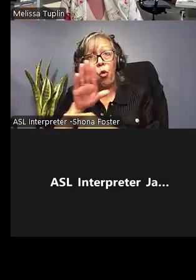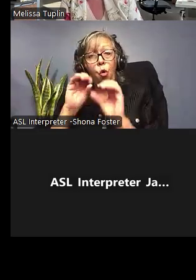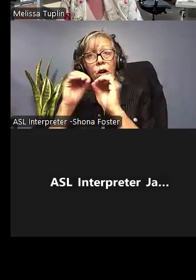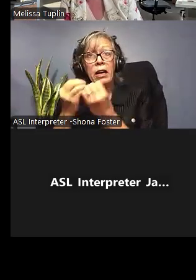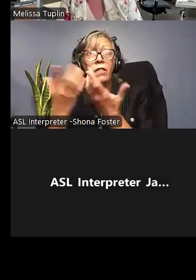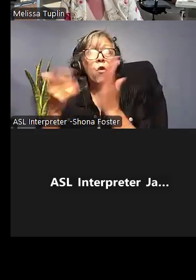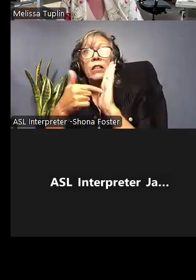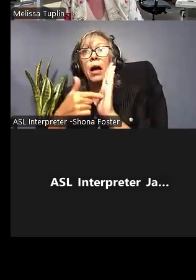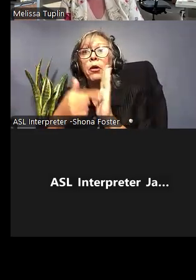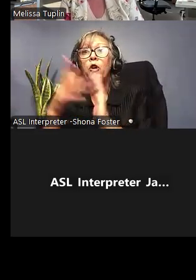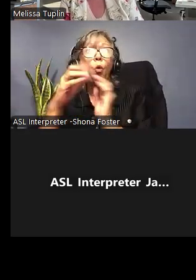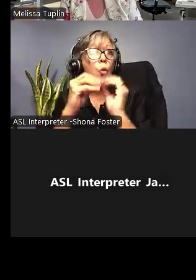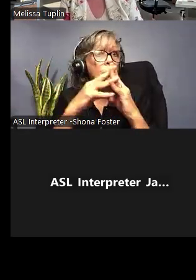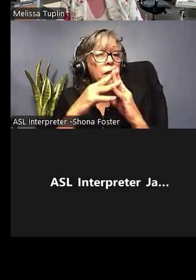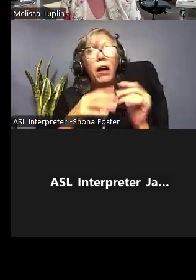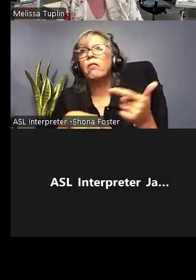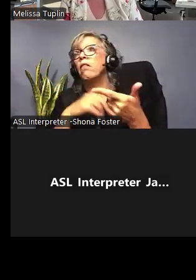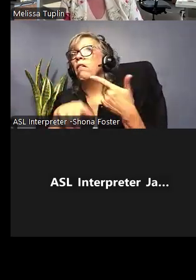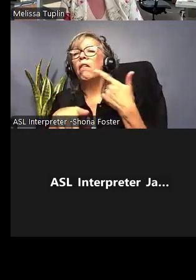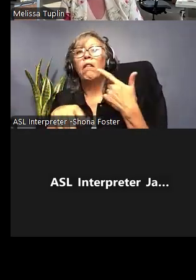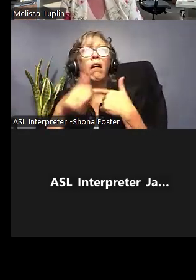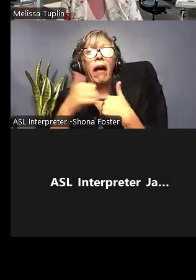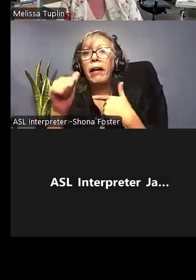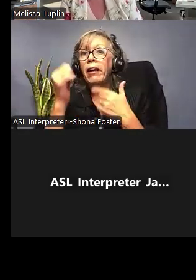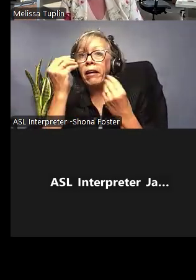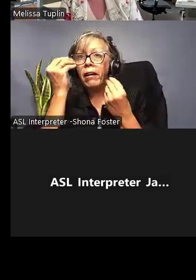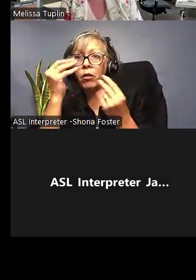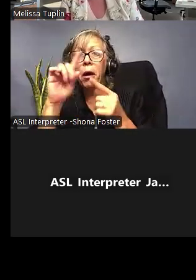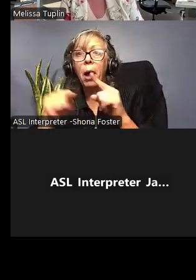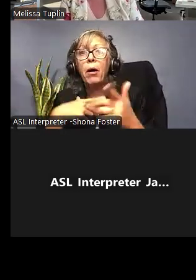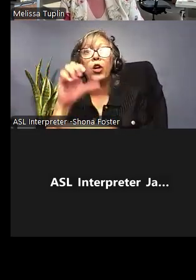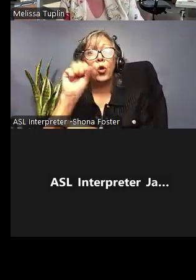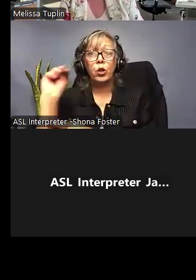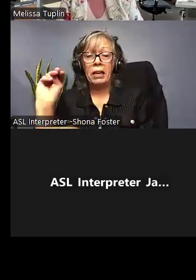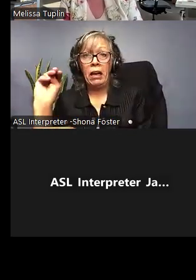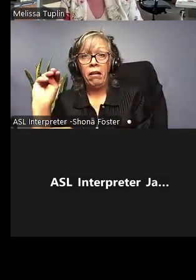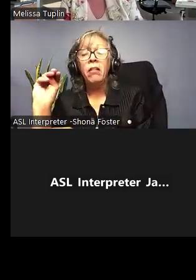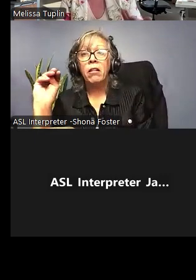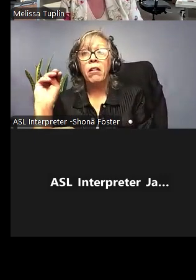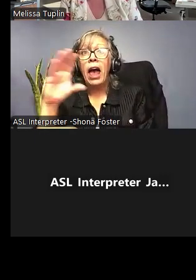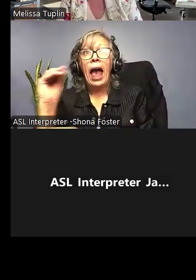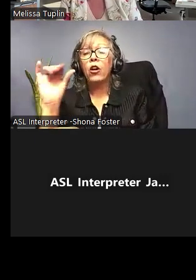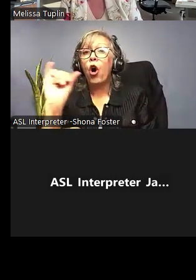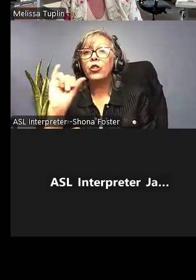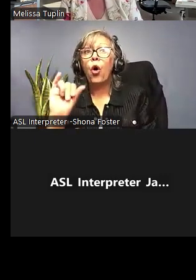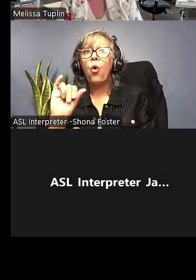your web content or any information on your social accounts, as well as their own experiences of your